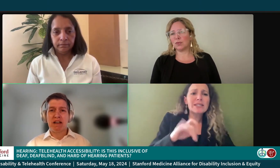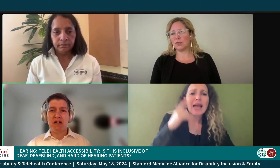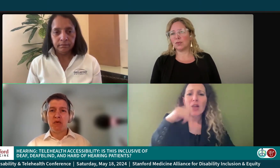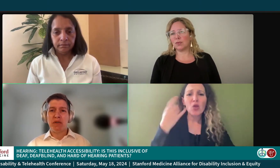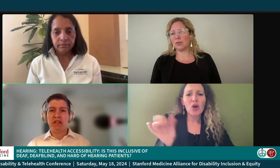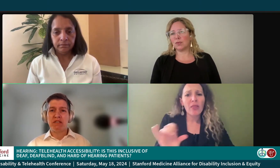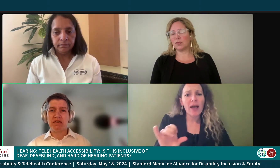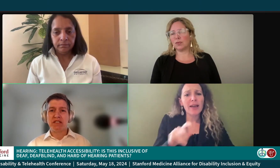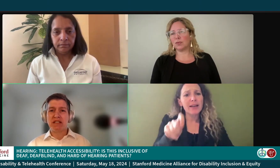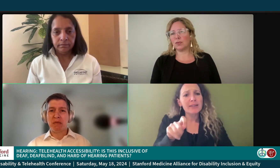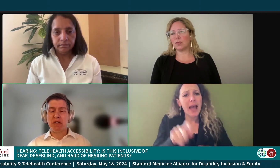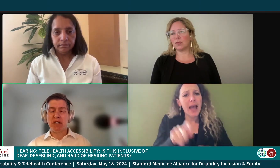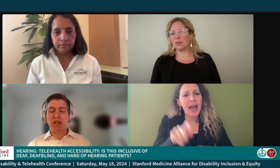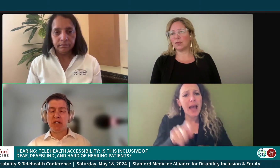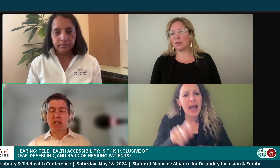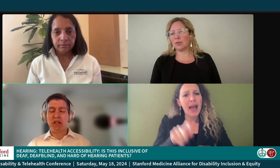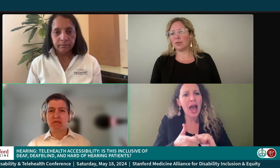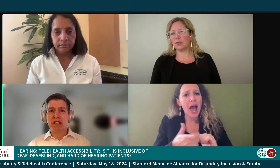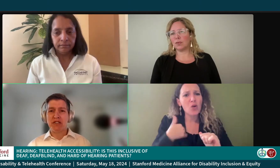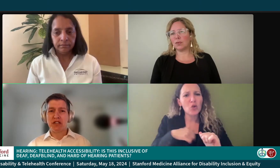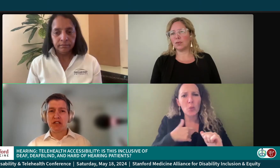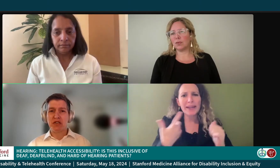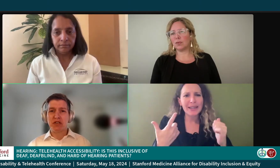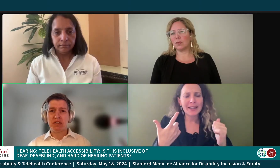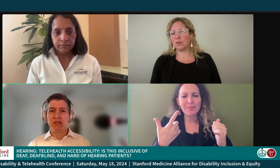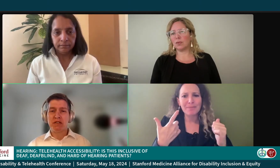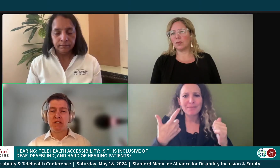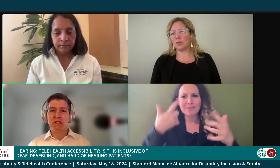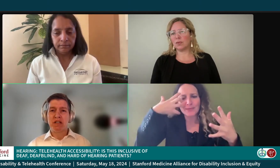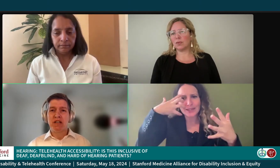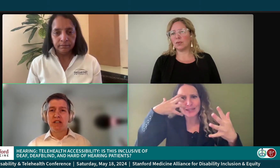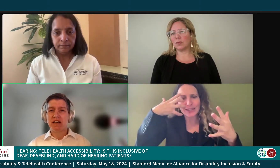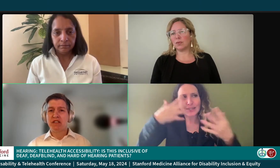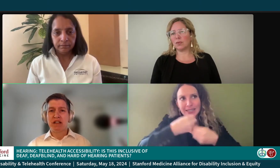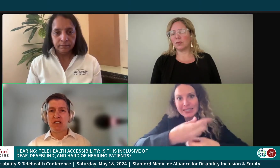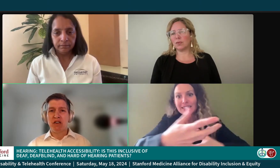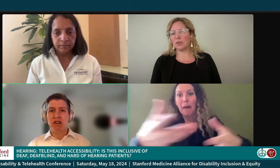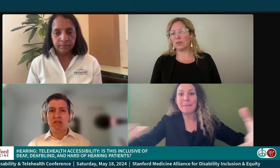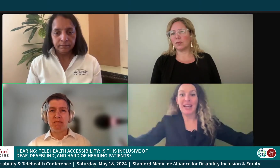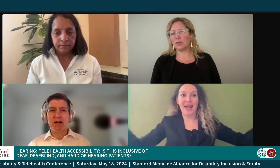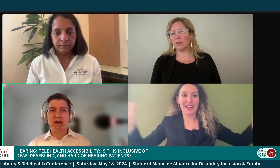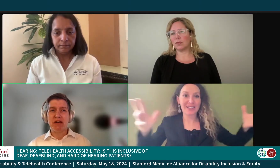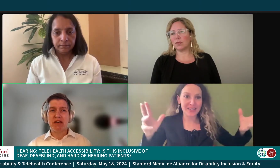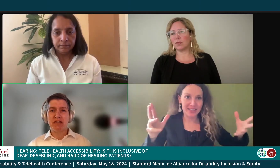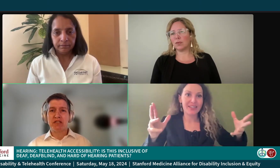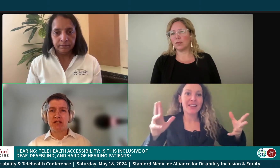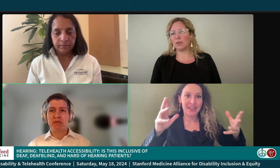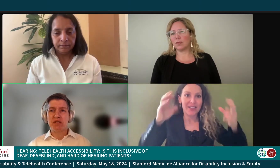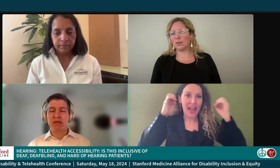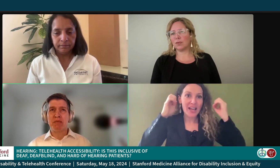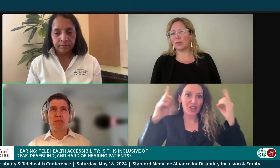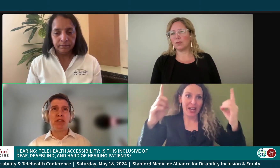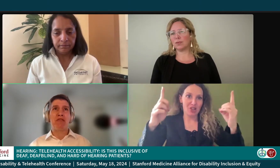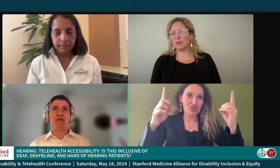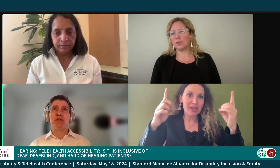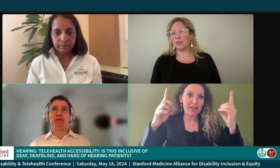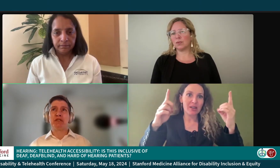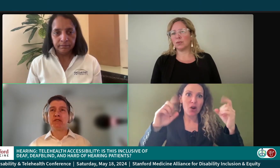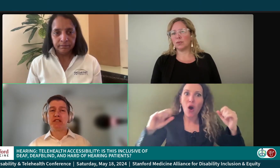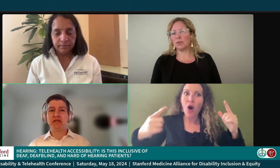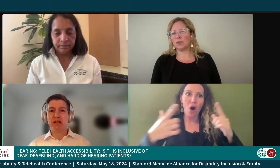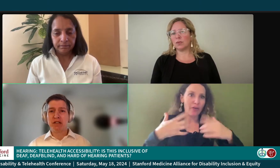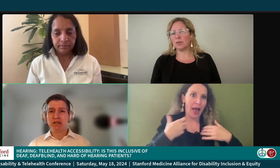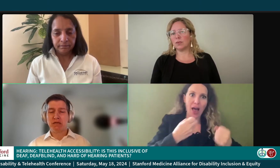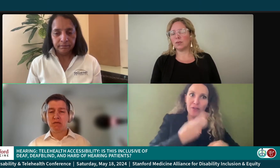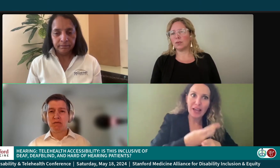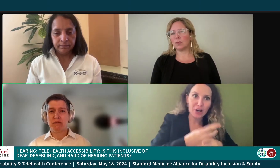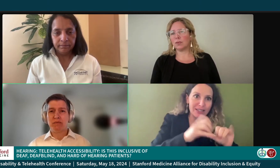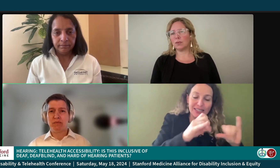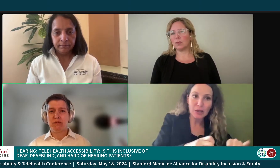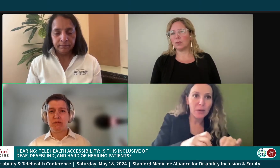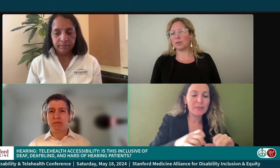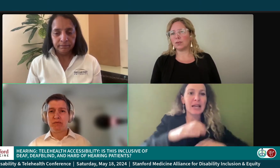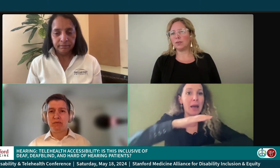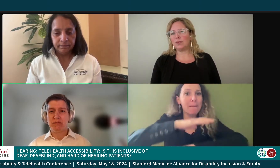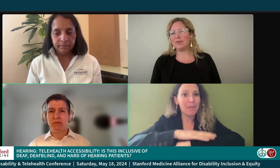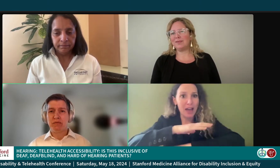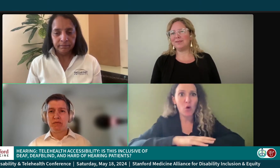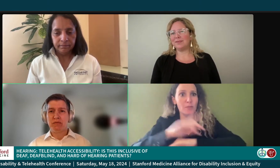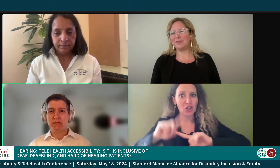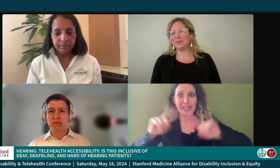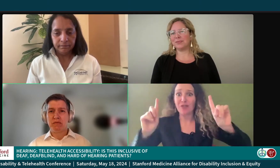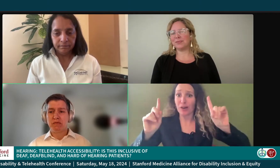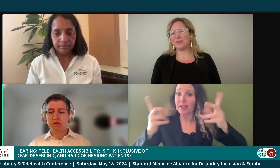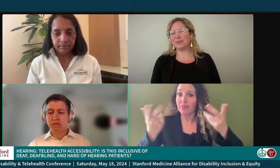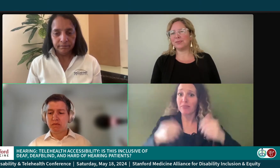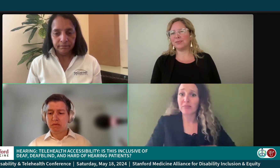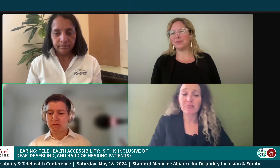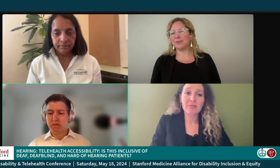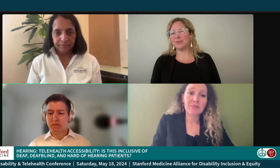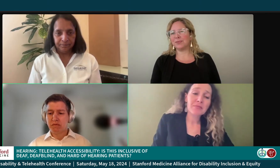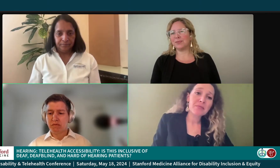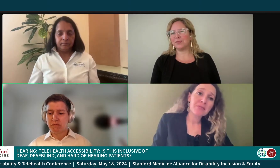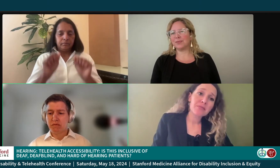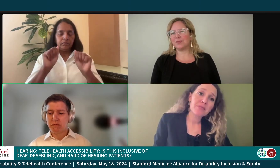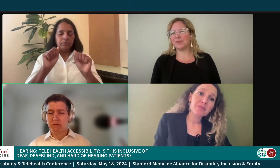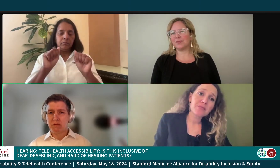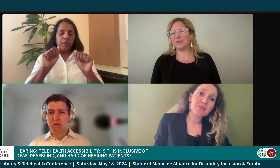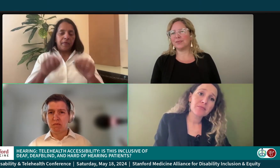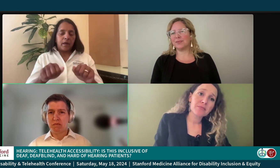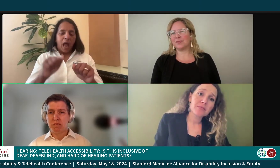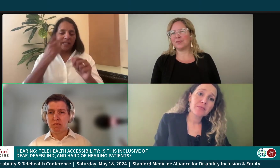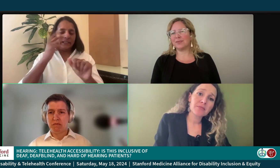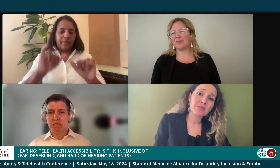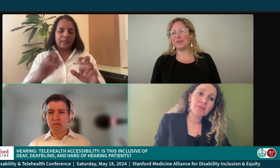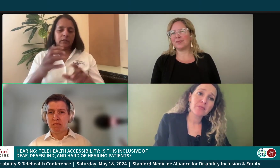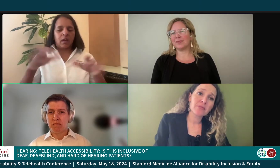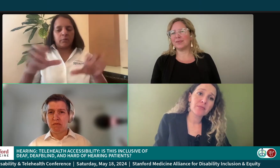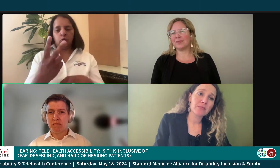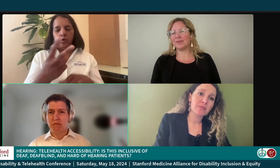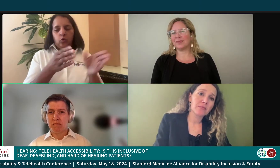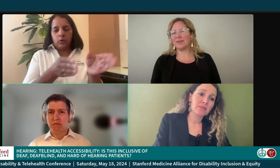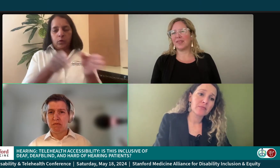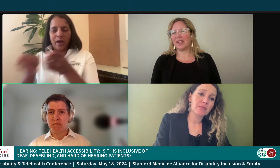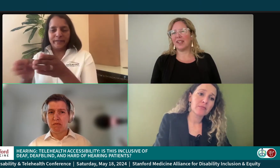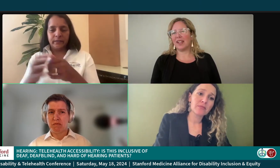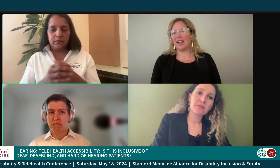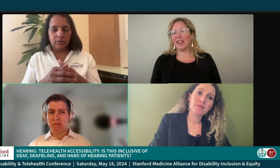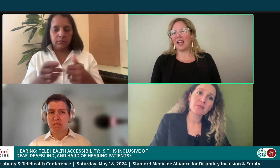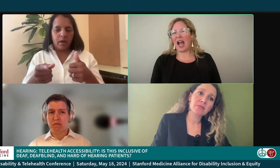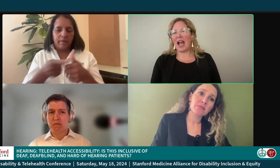how do we disseminate education? Given that all healthcare systems and platforms are different,